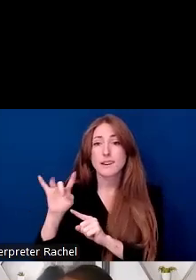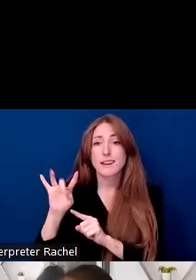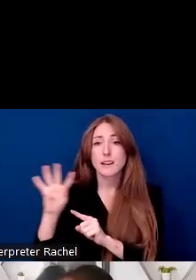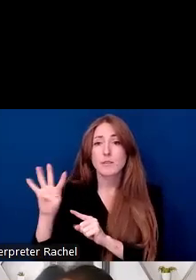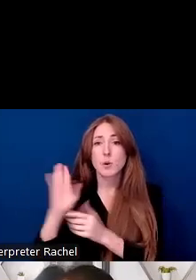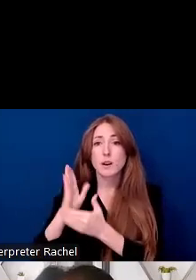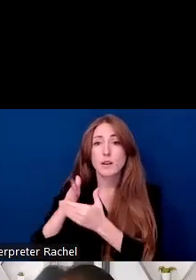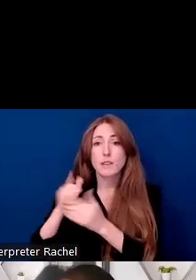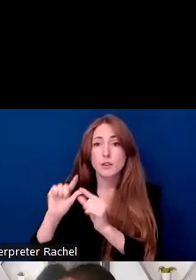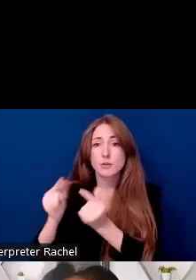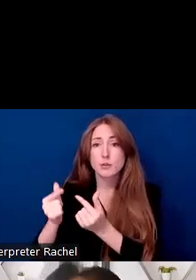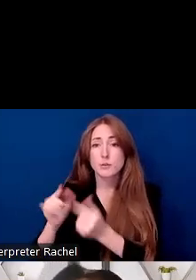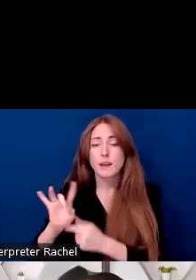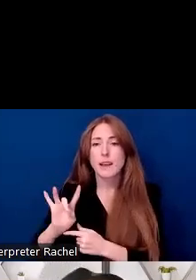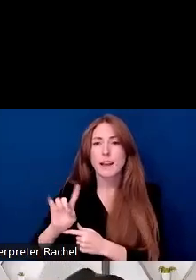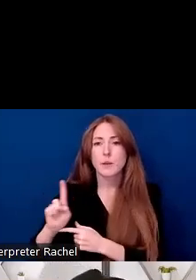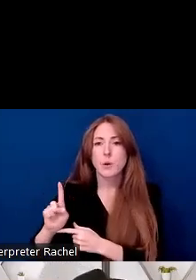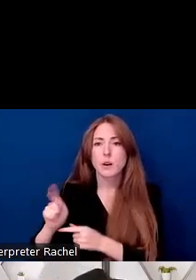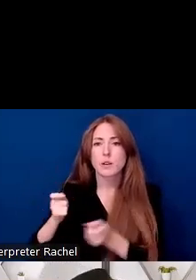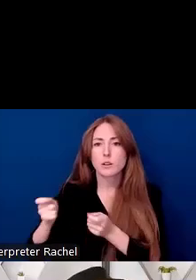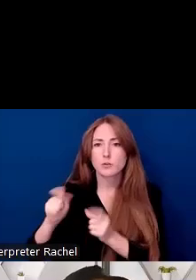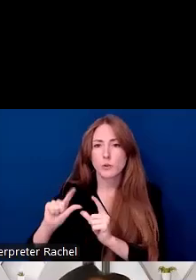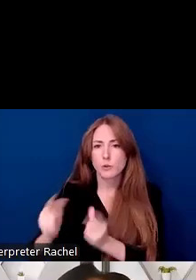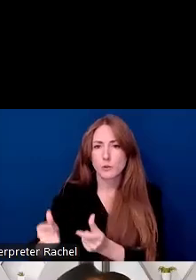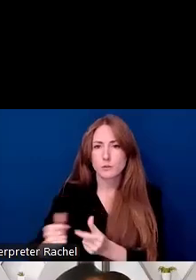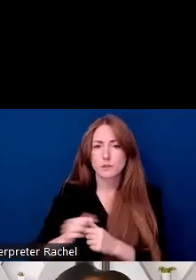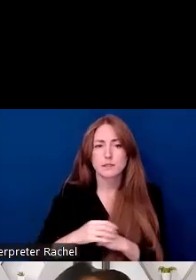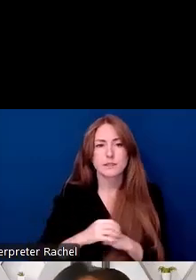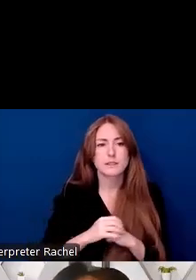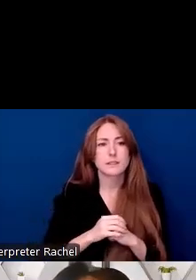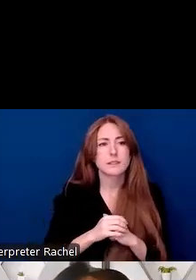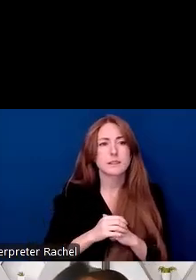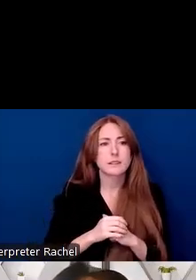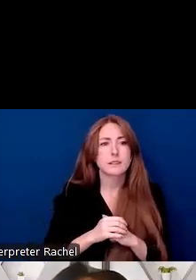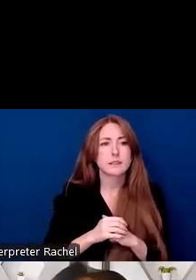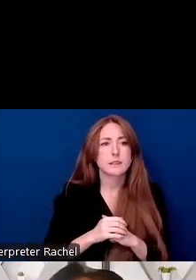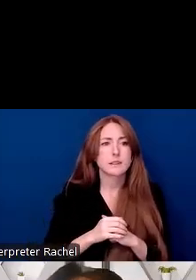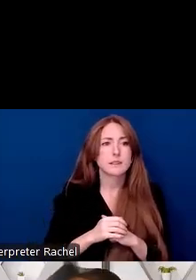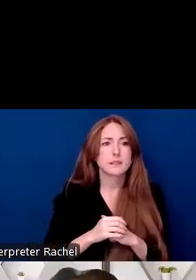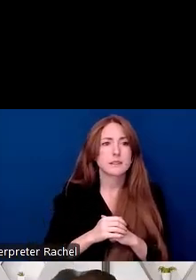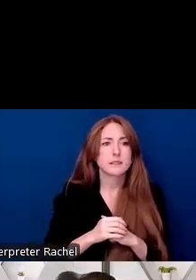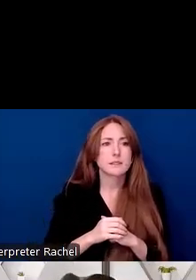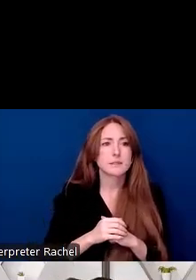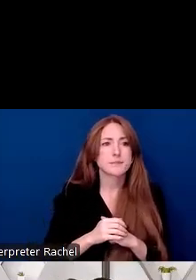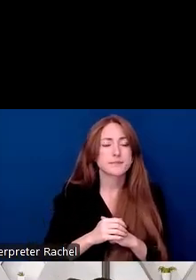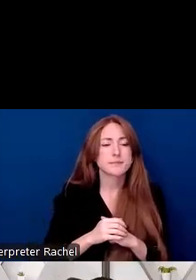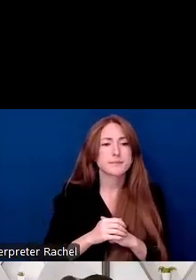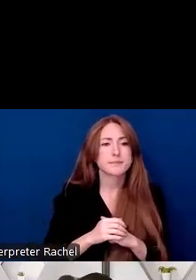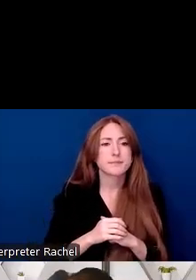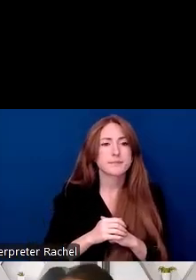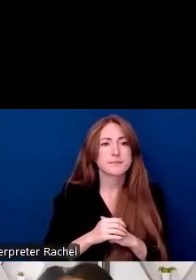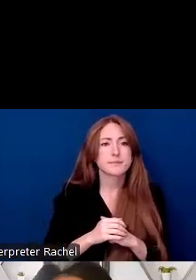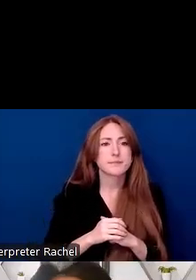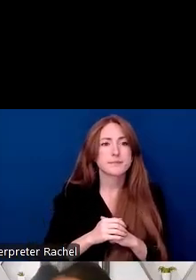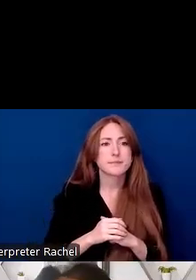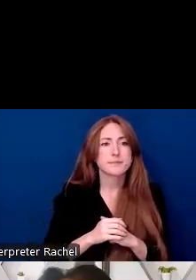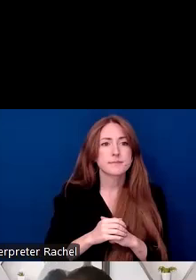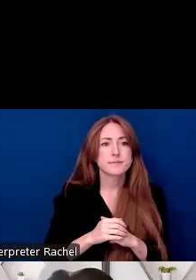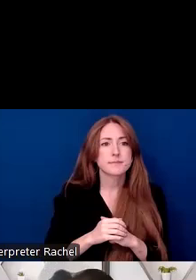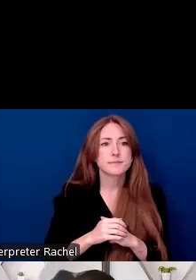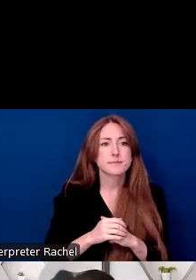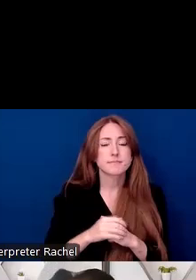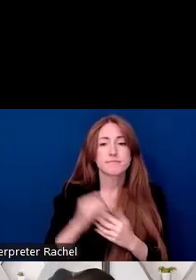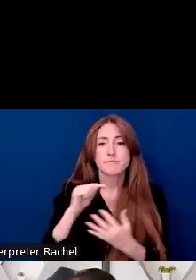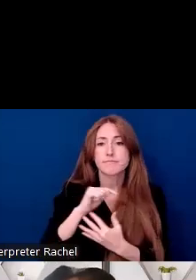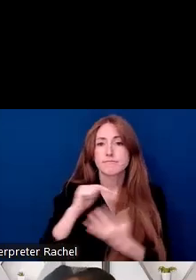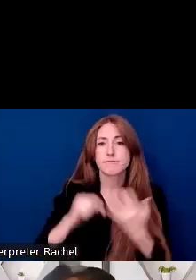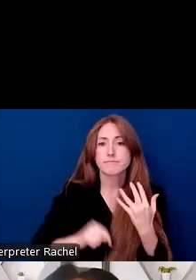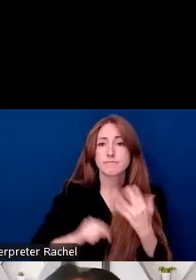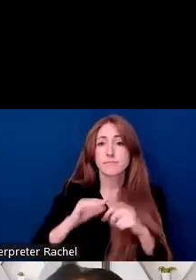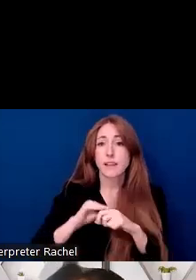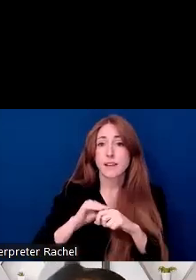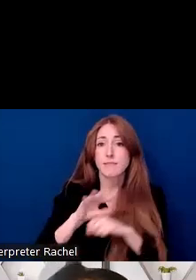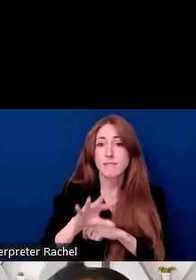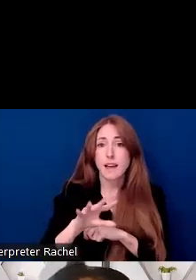control groups. Next please. And here for the factor affecting each of those feasibility rates,